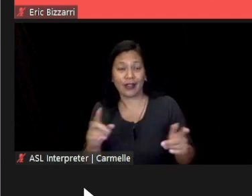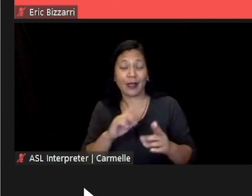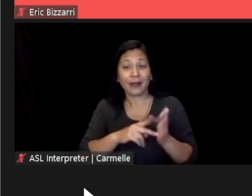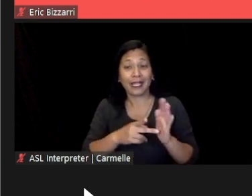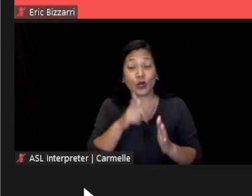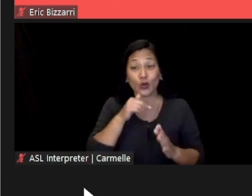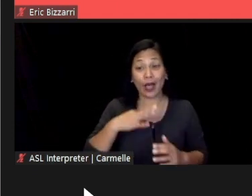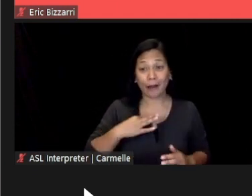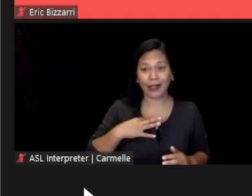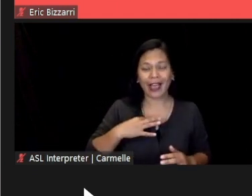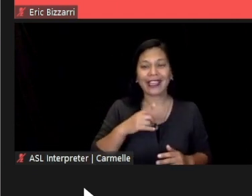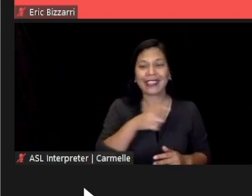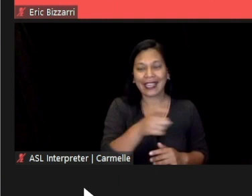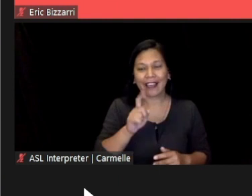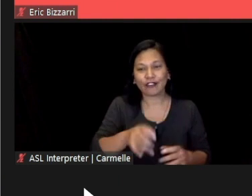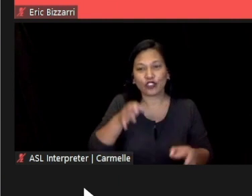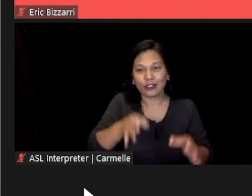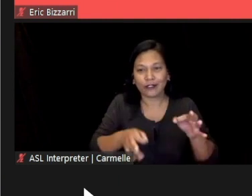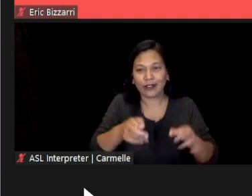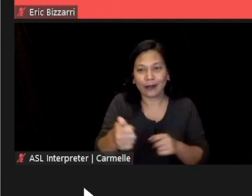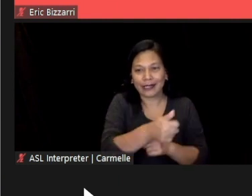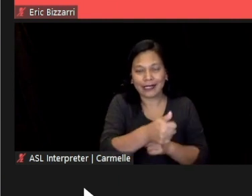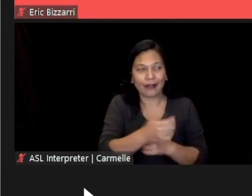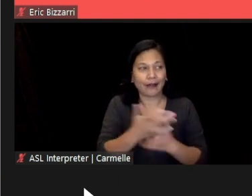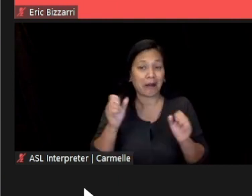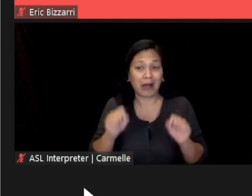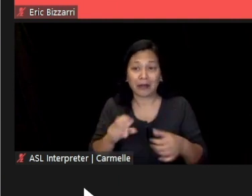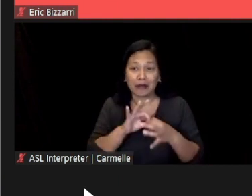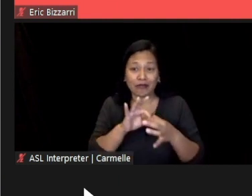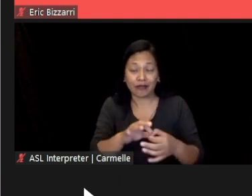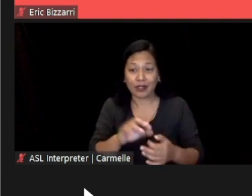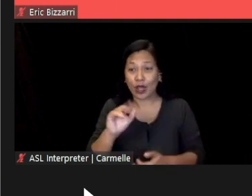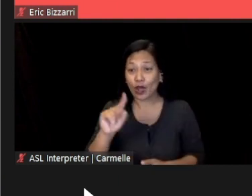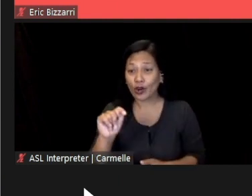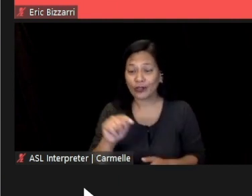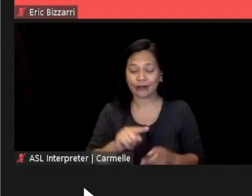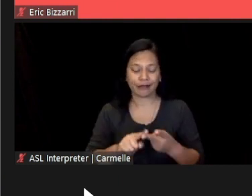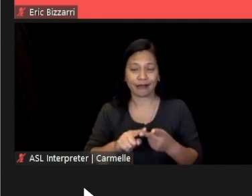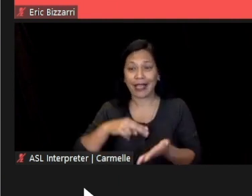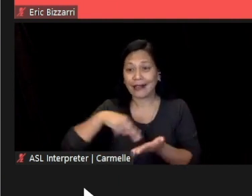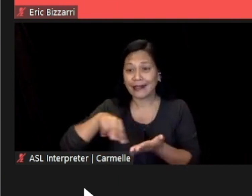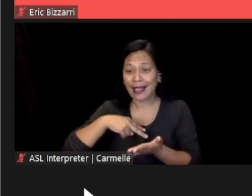And this means that it could be related to art, dance, literature, song.